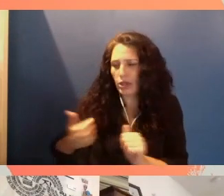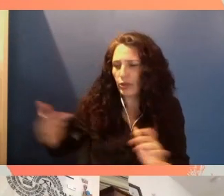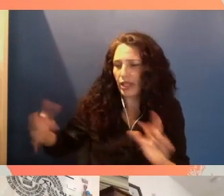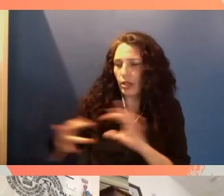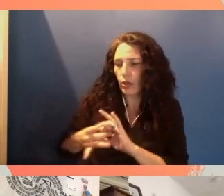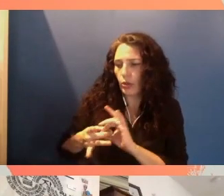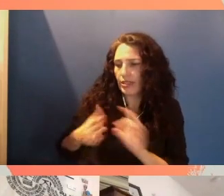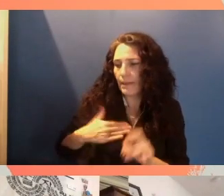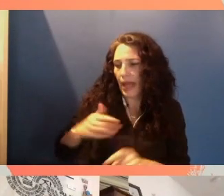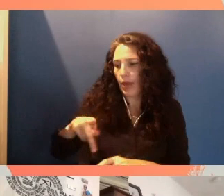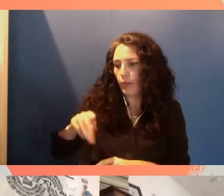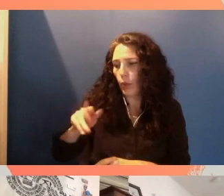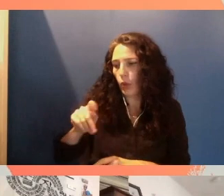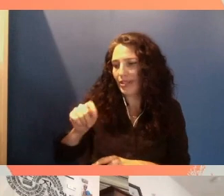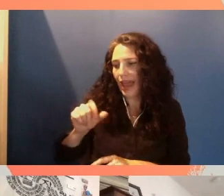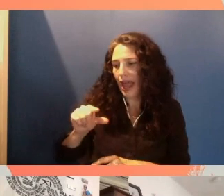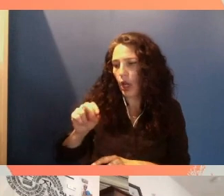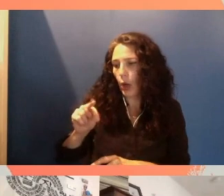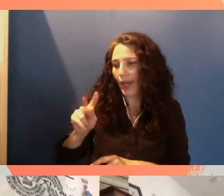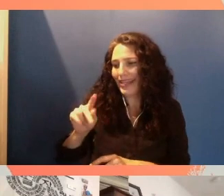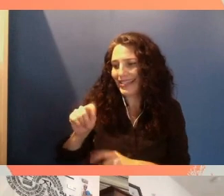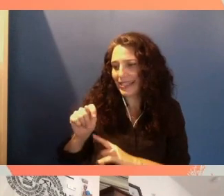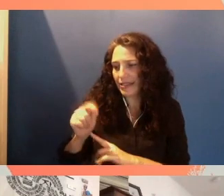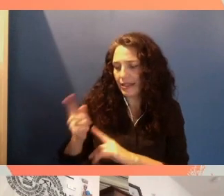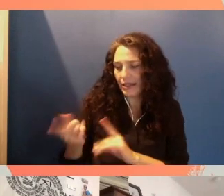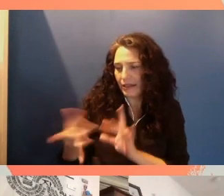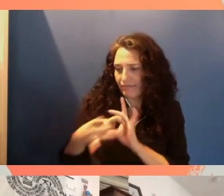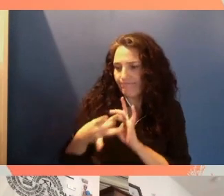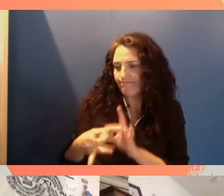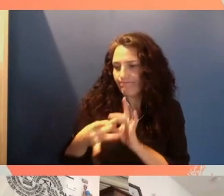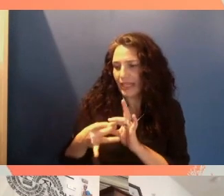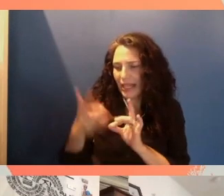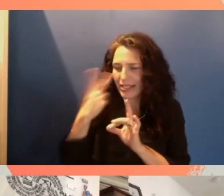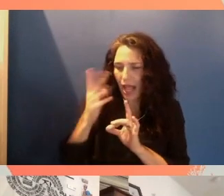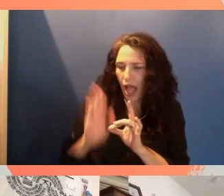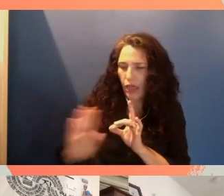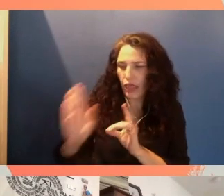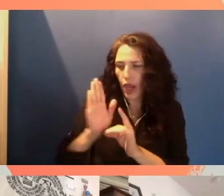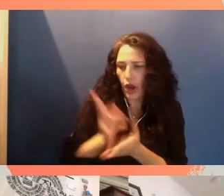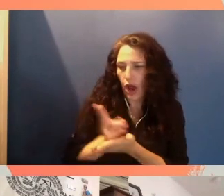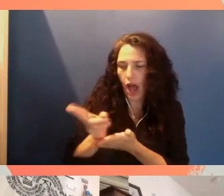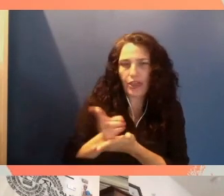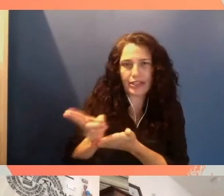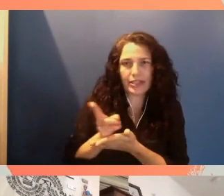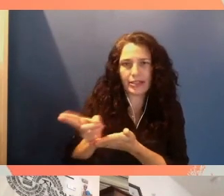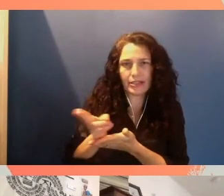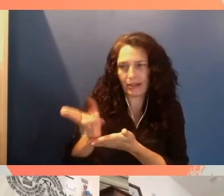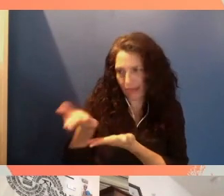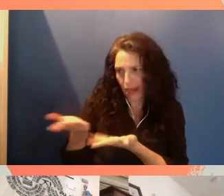and I saw how authentic they were. I felt like if I did anything outside of that for myself,